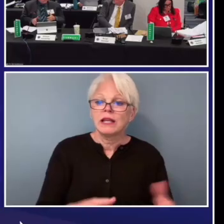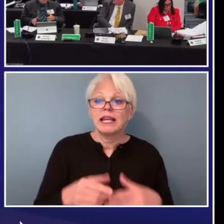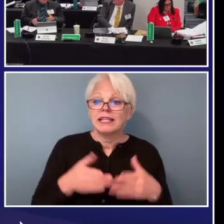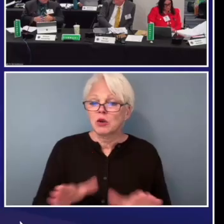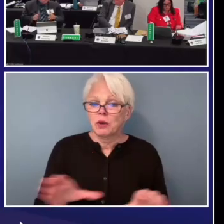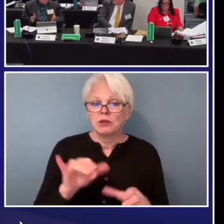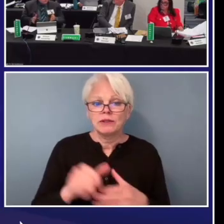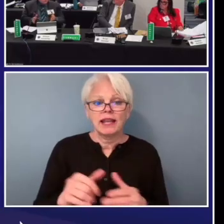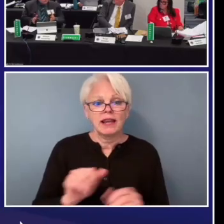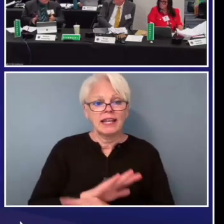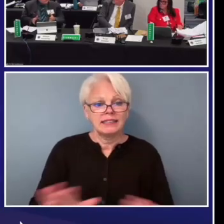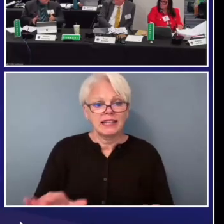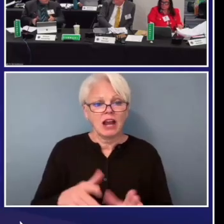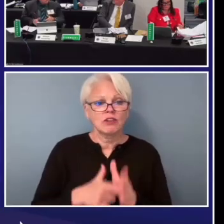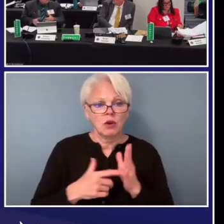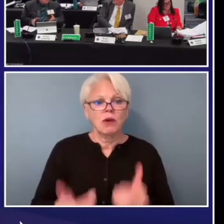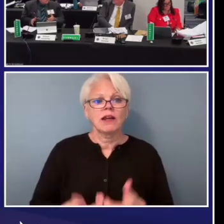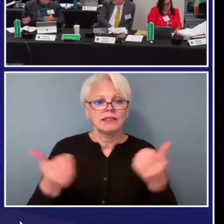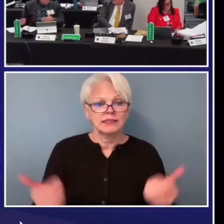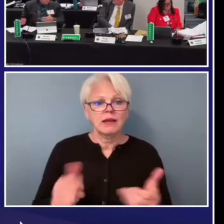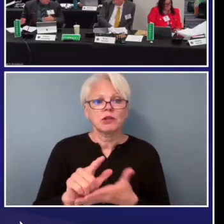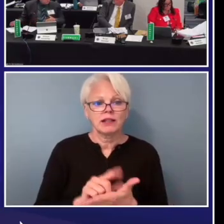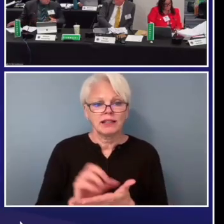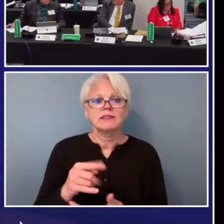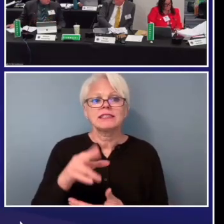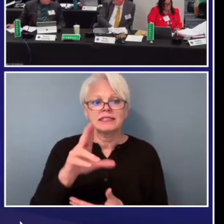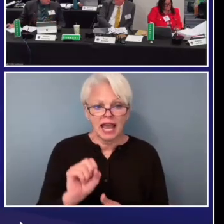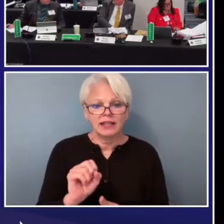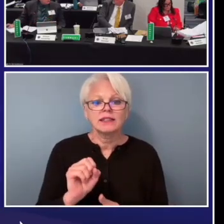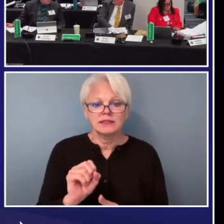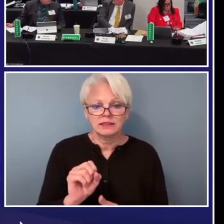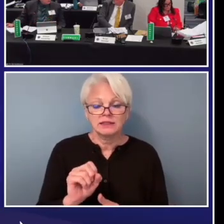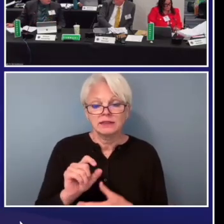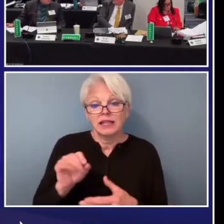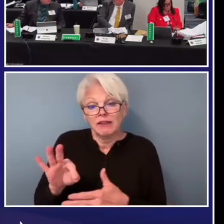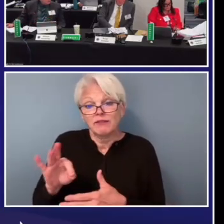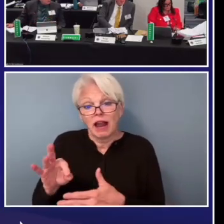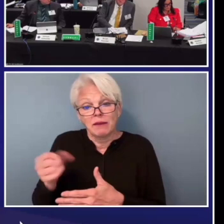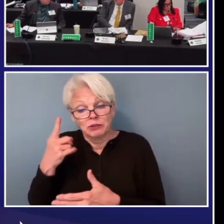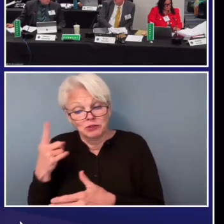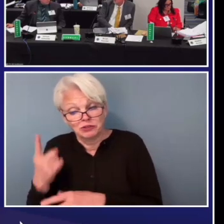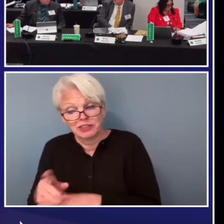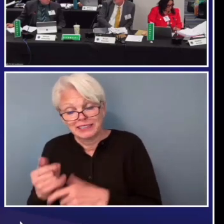legal status where these, if I'm reading this right, that's where we're heading for these programmatic accreditors?